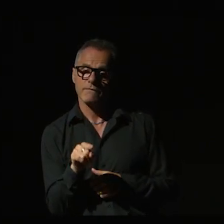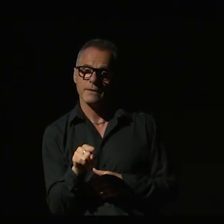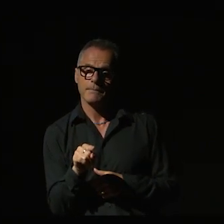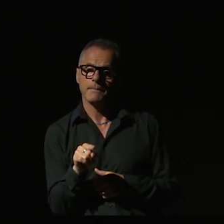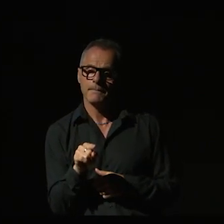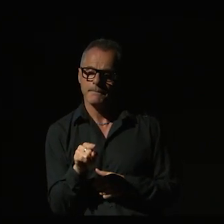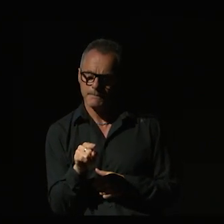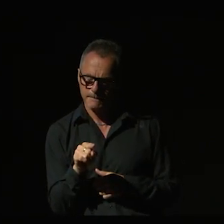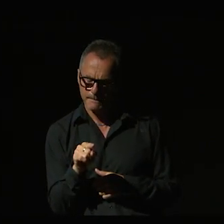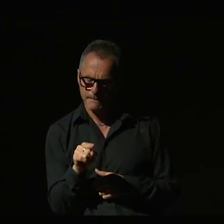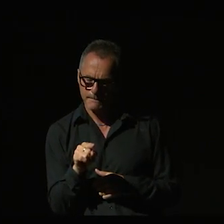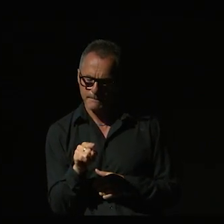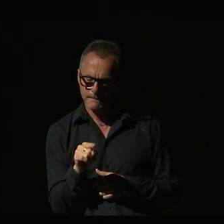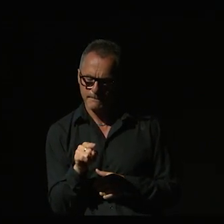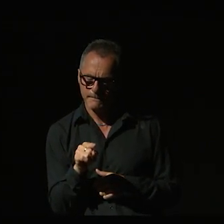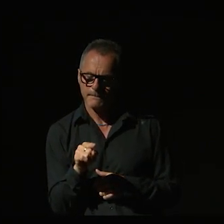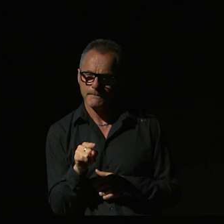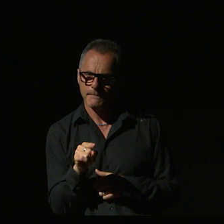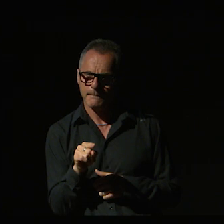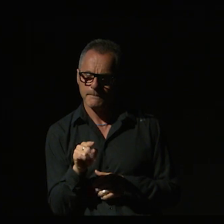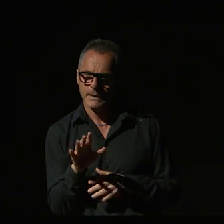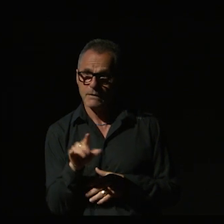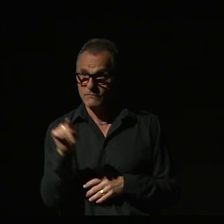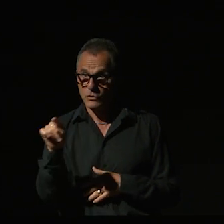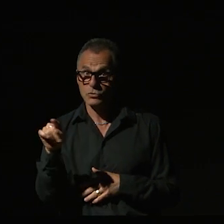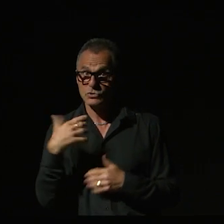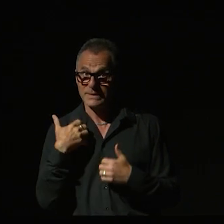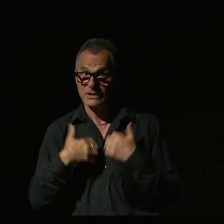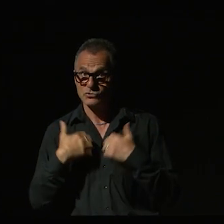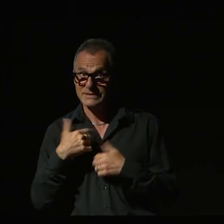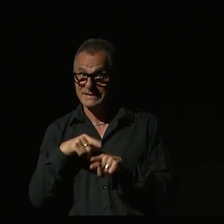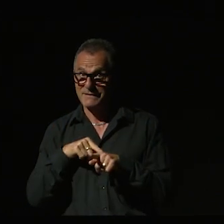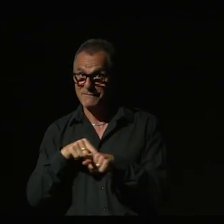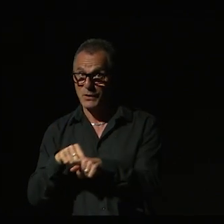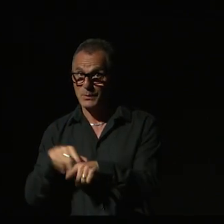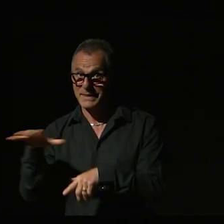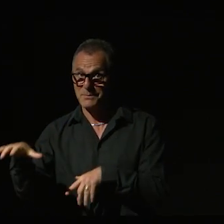For those of you who are interested in following these traces.